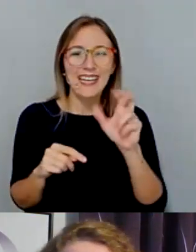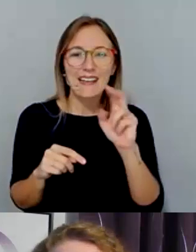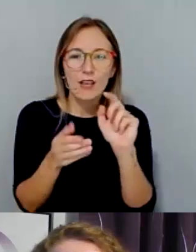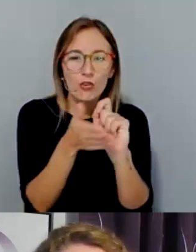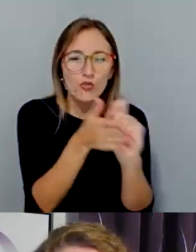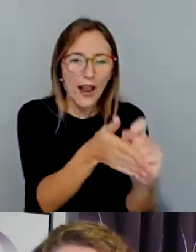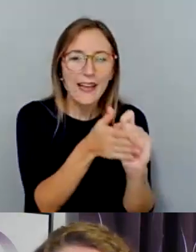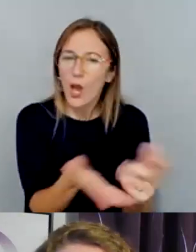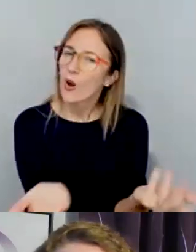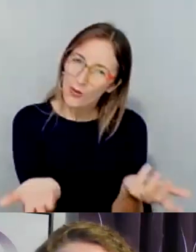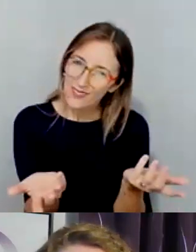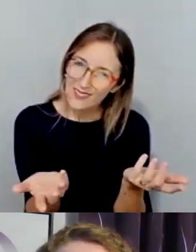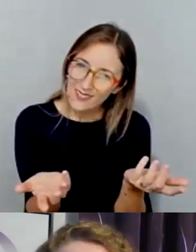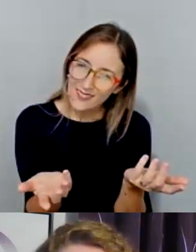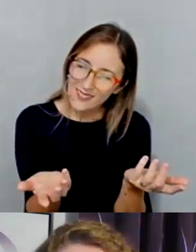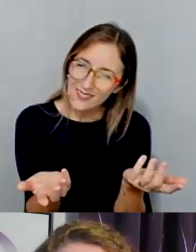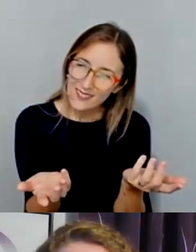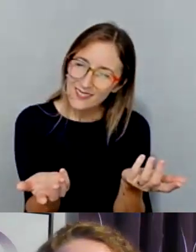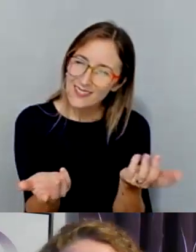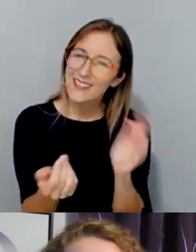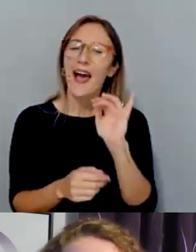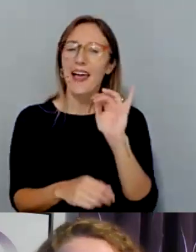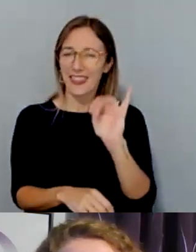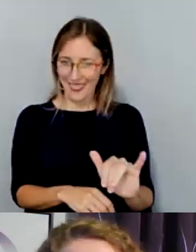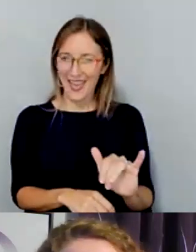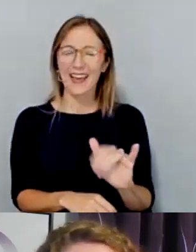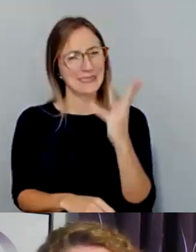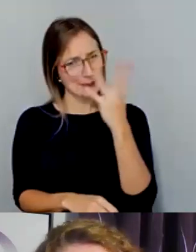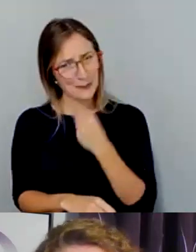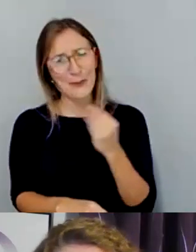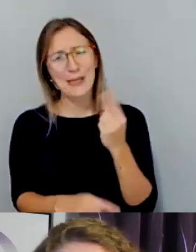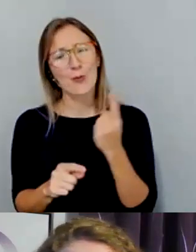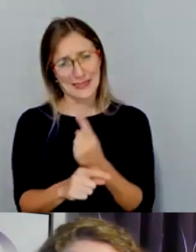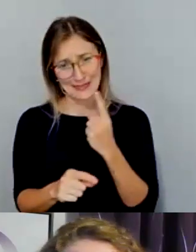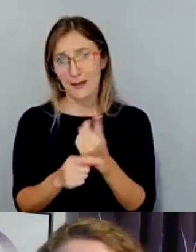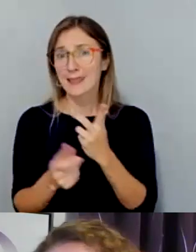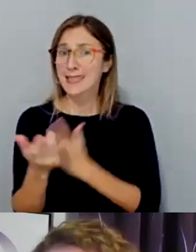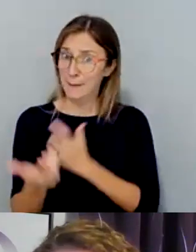communicate without sign language. With his hands behind his back, how